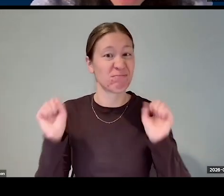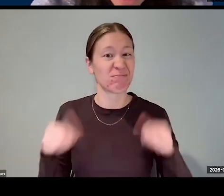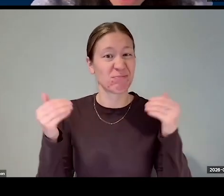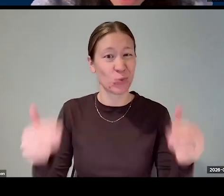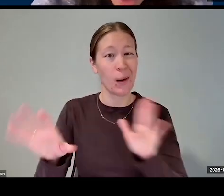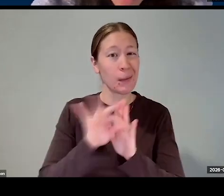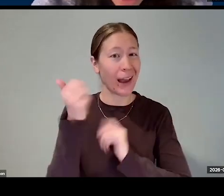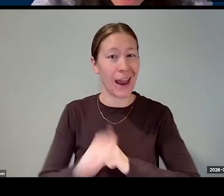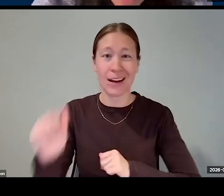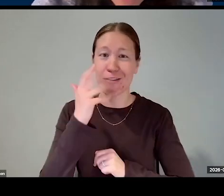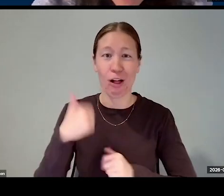Maybe I'll do this dark blue